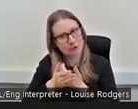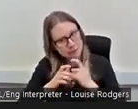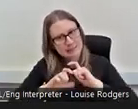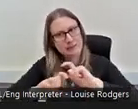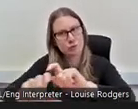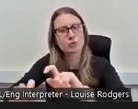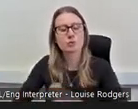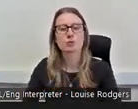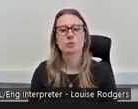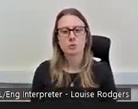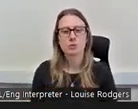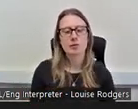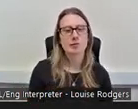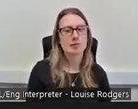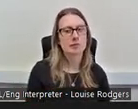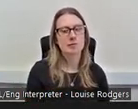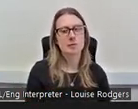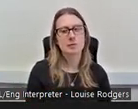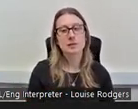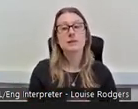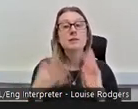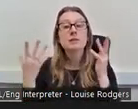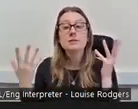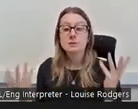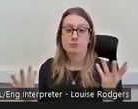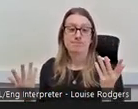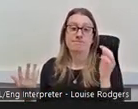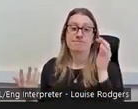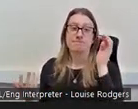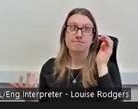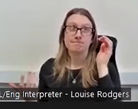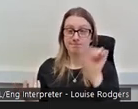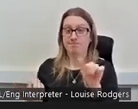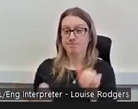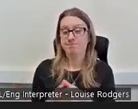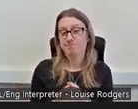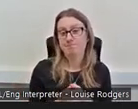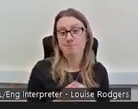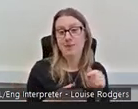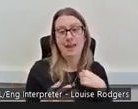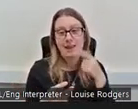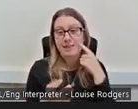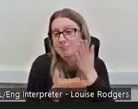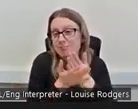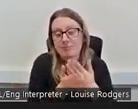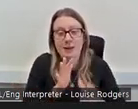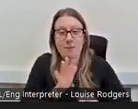So yeah, I think it's really important to understand the needs of volunteers,